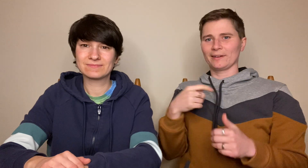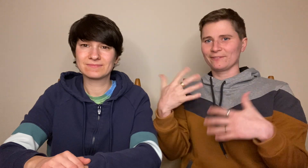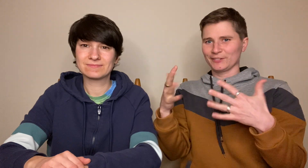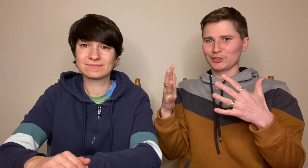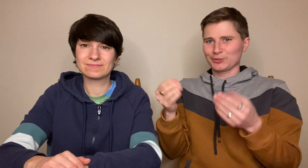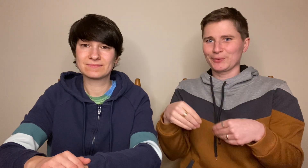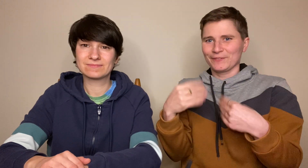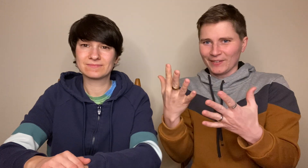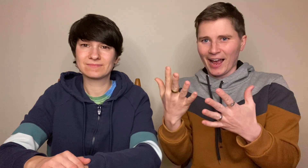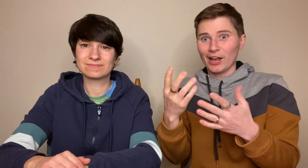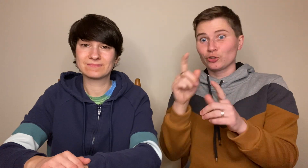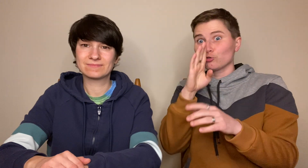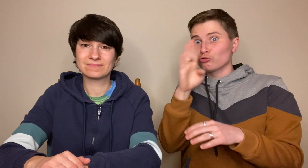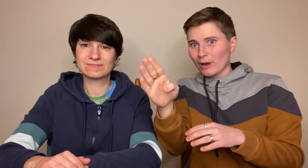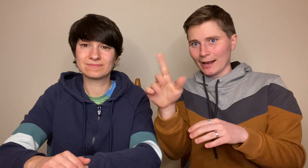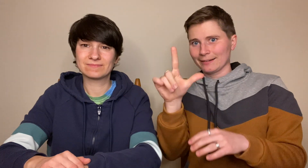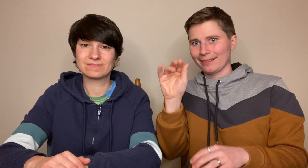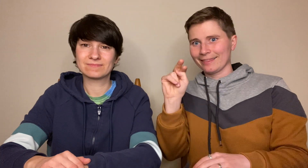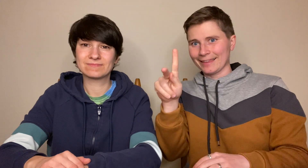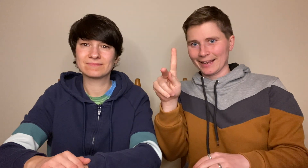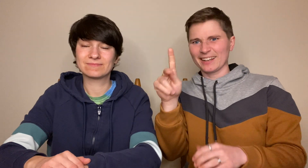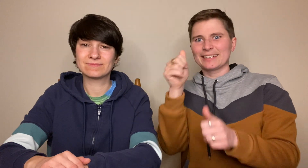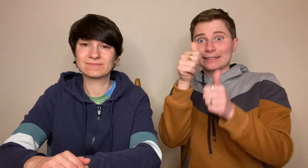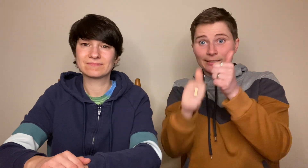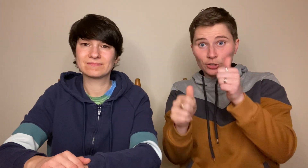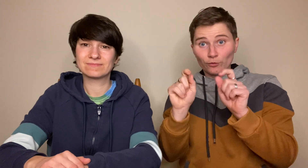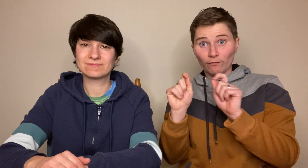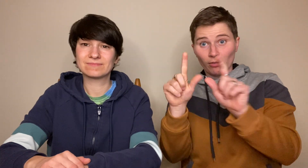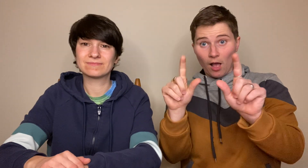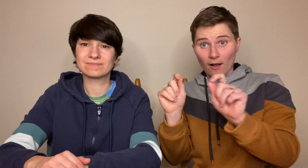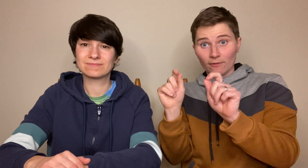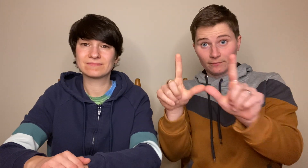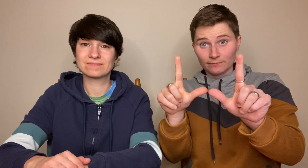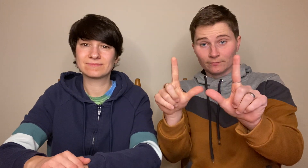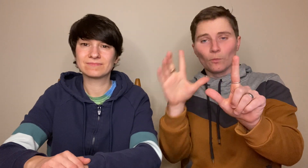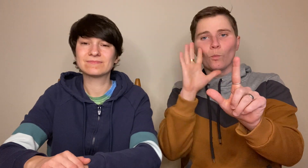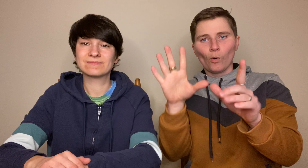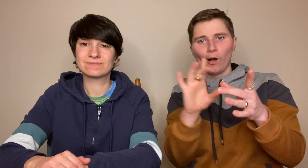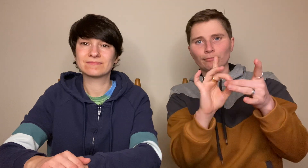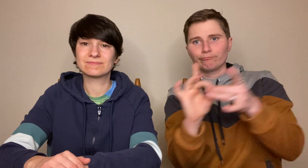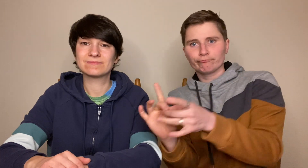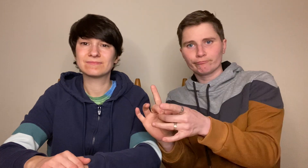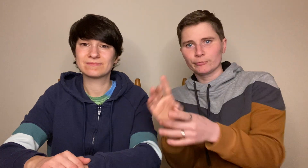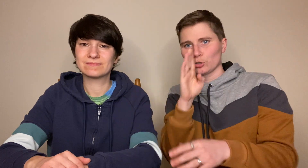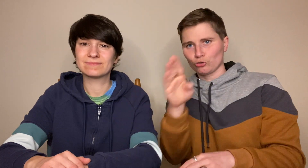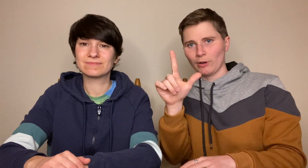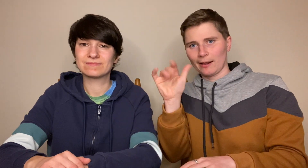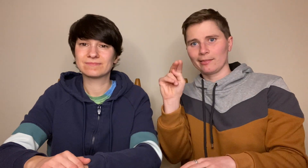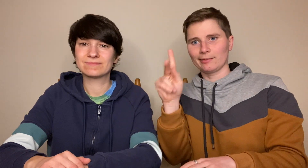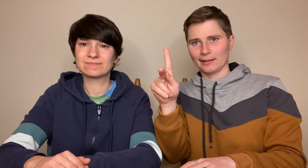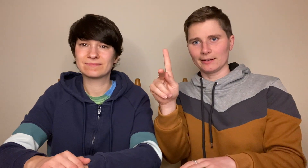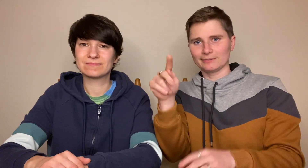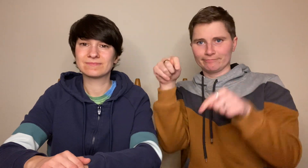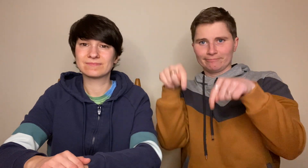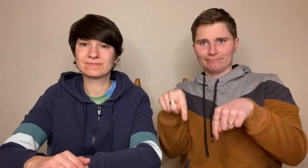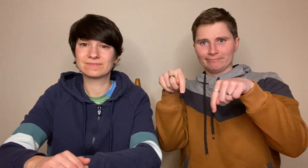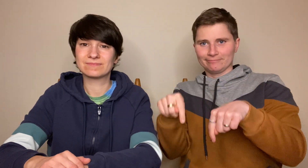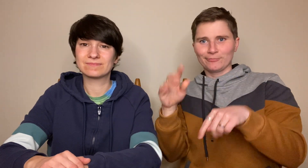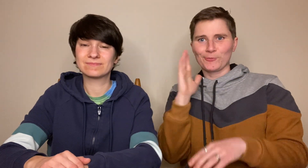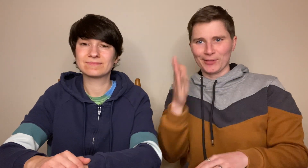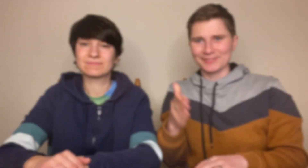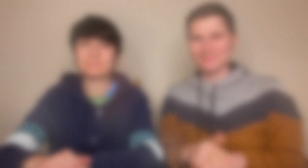We provided direct links to the blog which is where you can access the transcript. Each vlog will be provided with unique direct links.